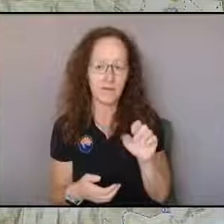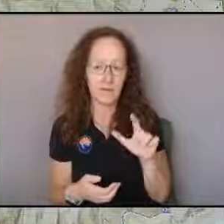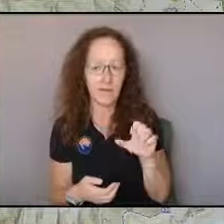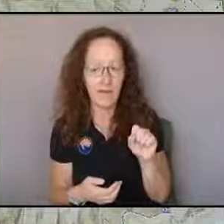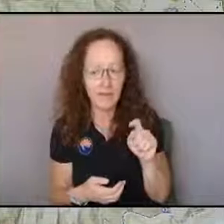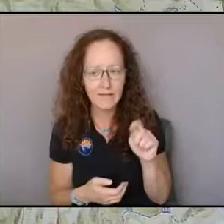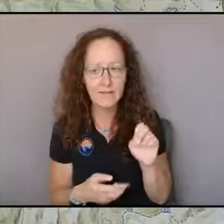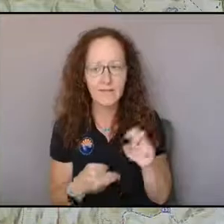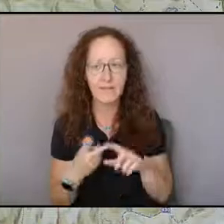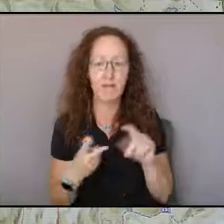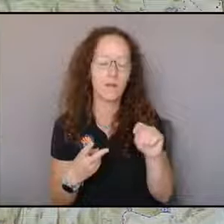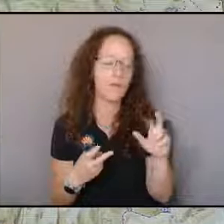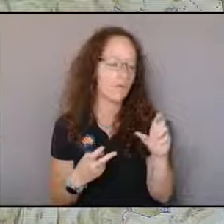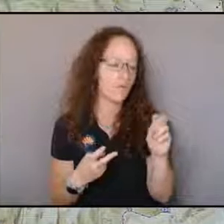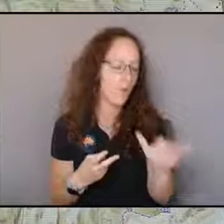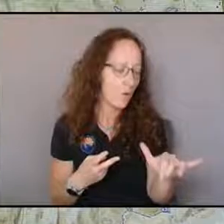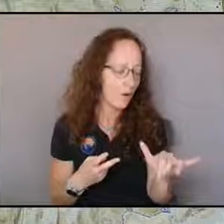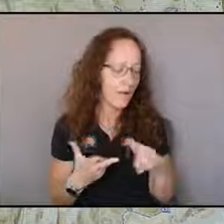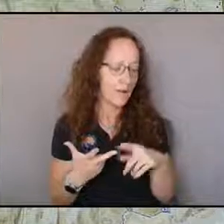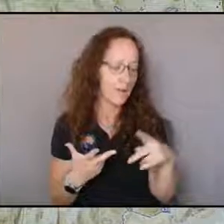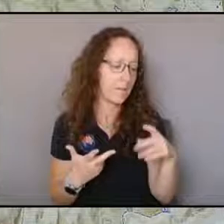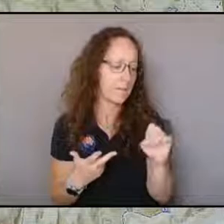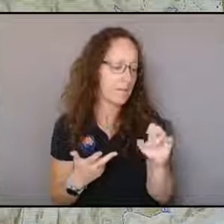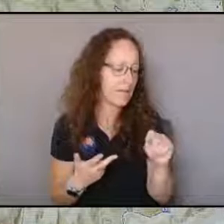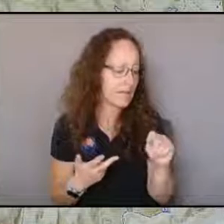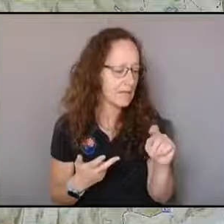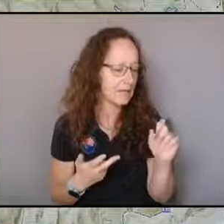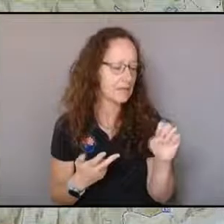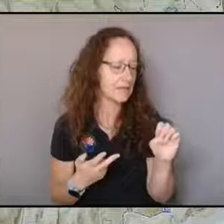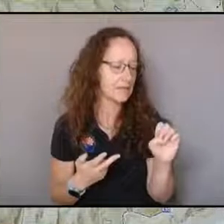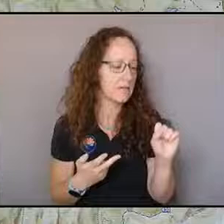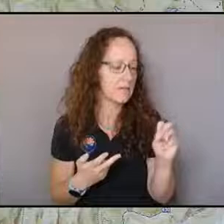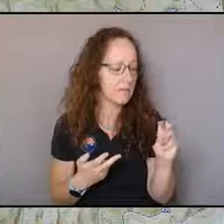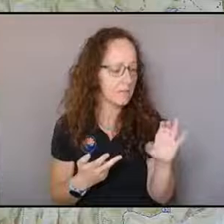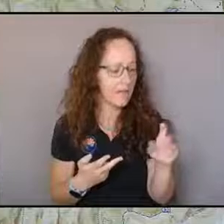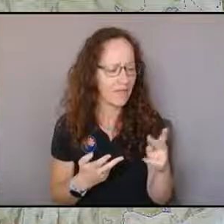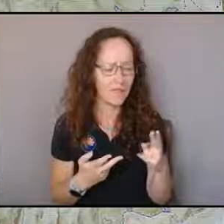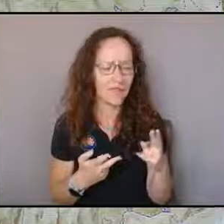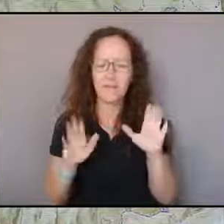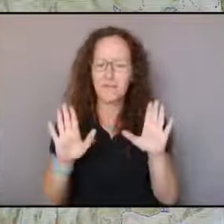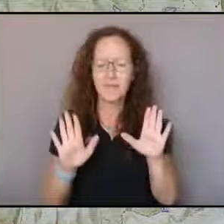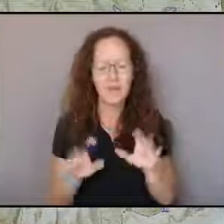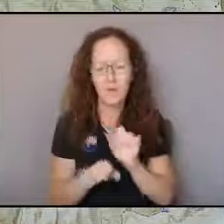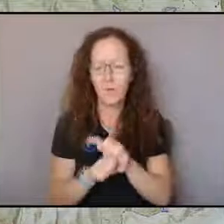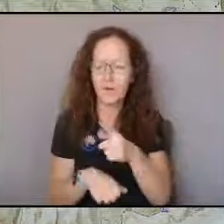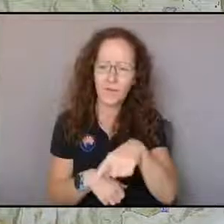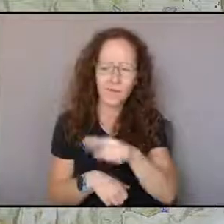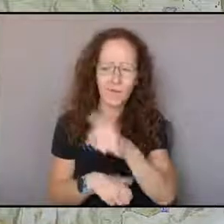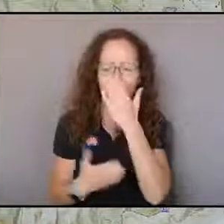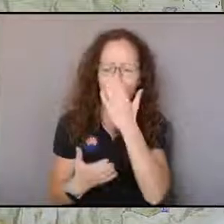CELESTE, TROY AND PETE SMITH HAVE BEEN GREAT TO WORK WITH. AND THANK YOU OVER THE LAST TWO WEEKS FOR EVERYTHING